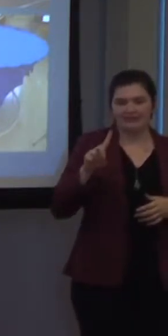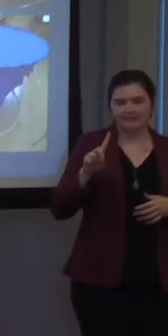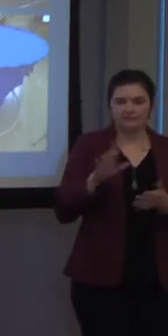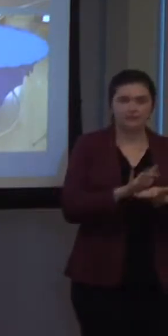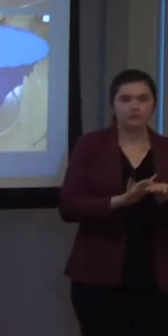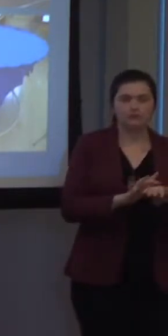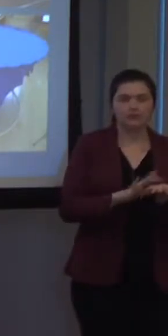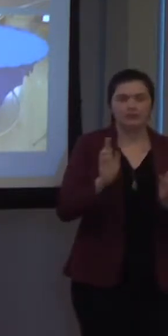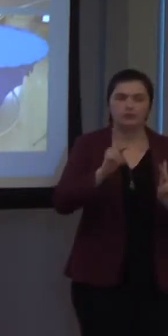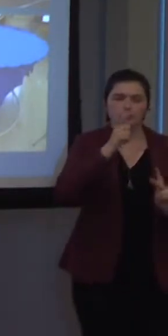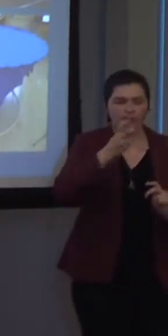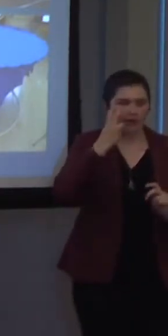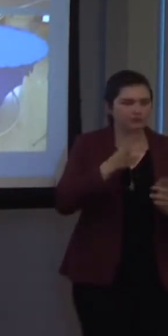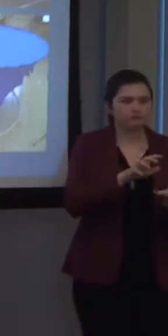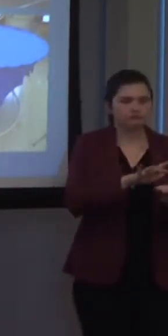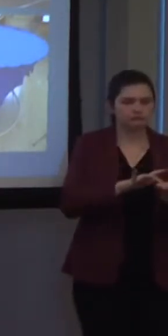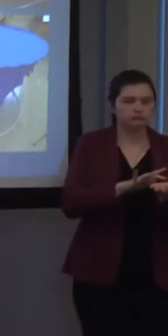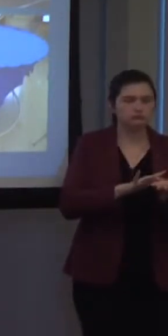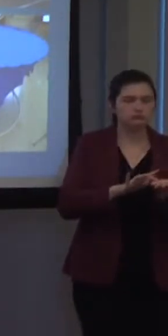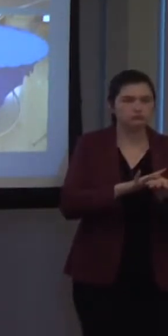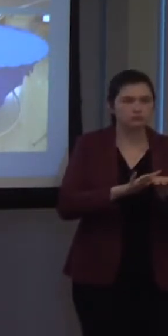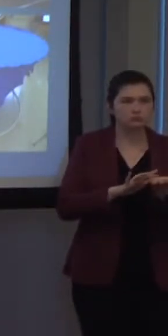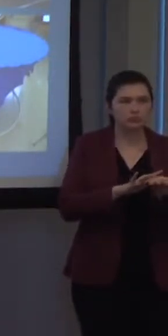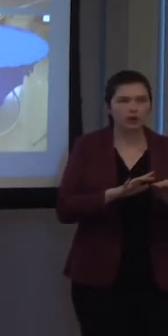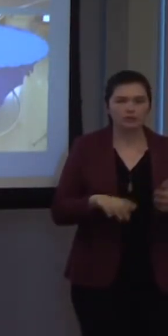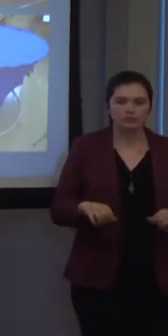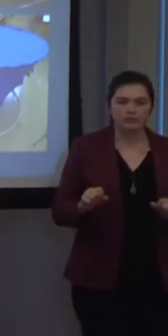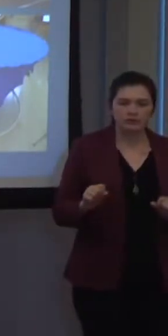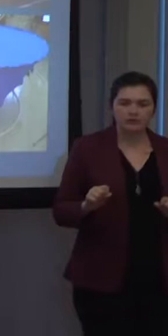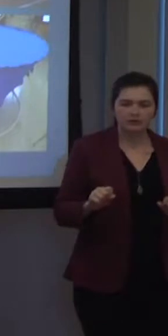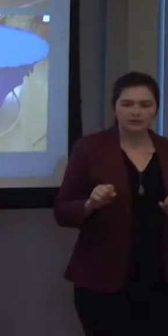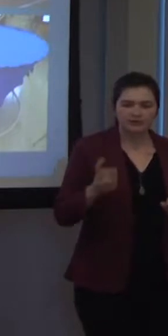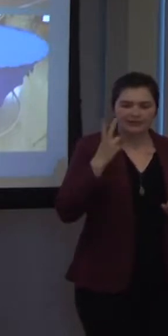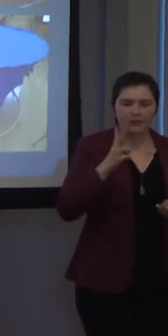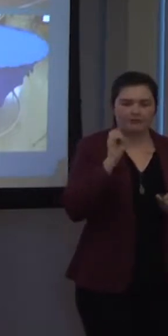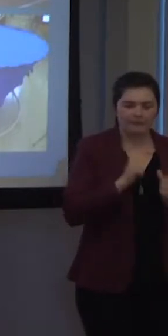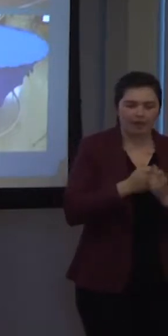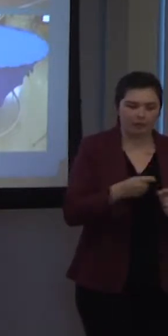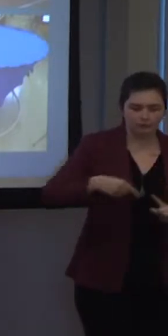and it would, kind of, it's easier to do it on a table, it'll follow a track, in a sense.